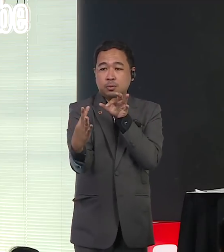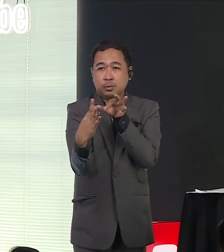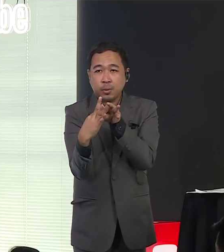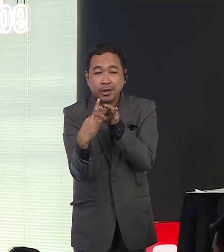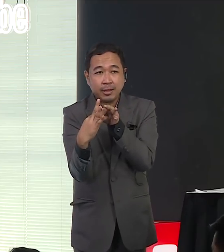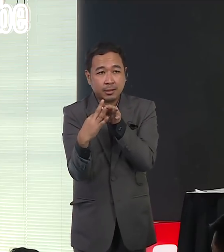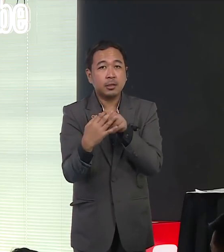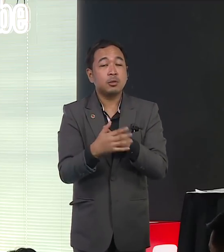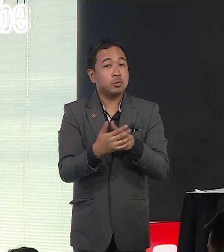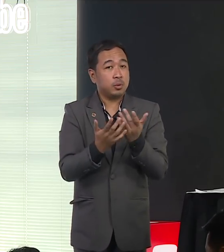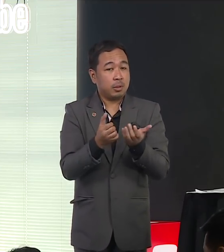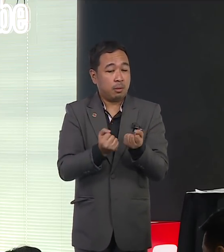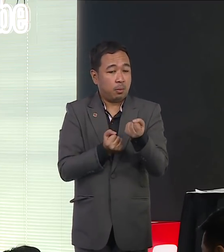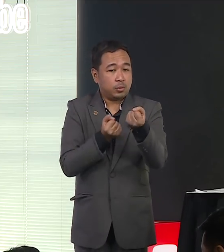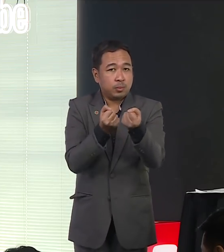over you here in the ewe tube -- YouTube